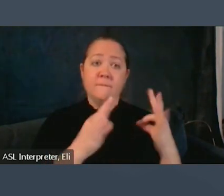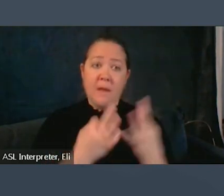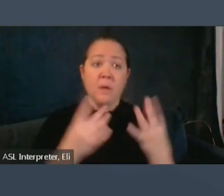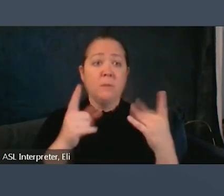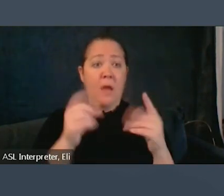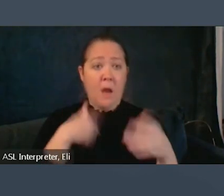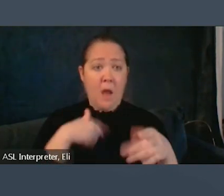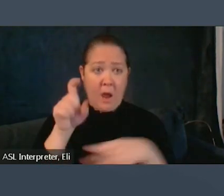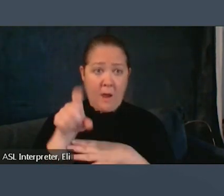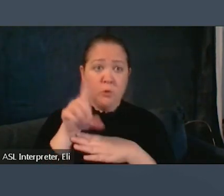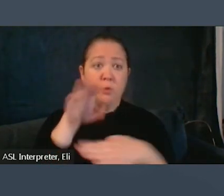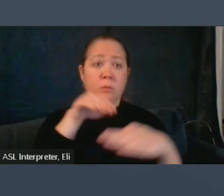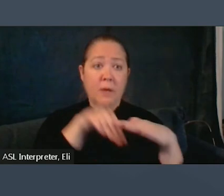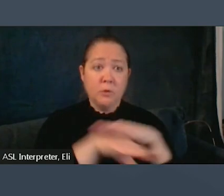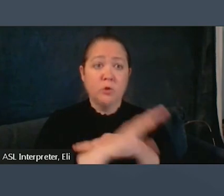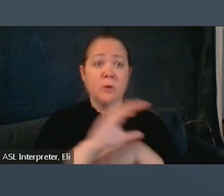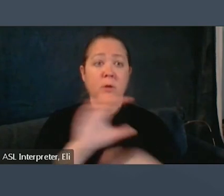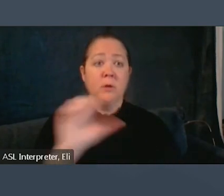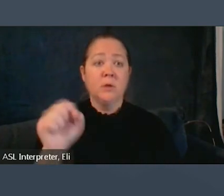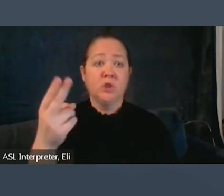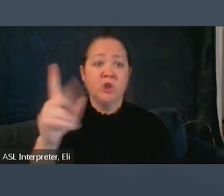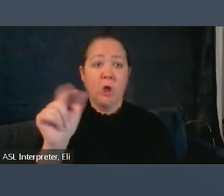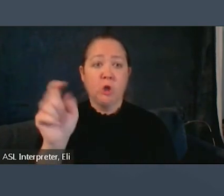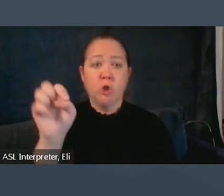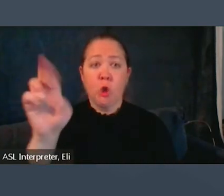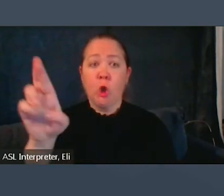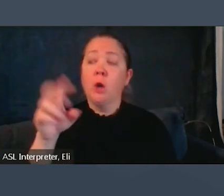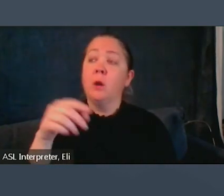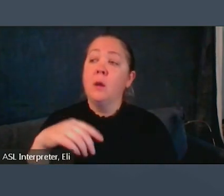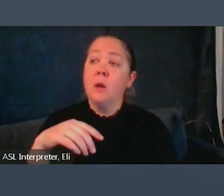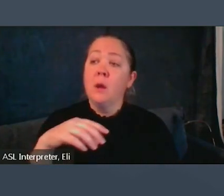And recently I house two families with kids who were also